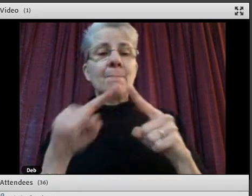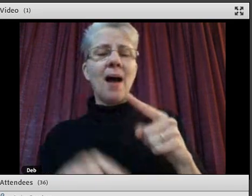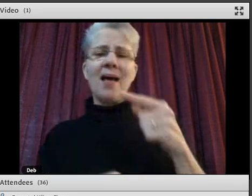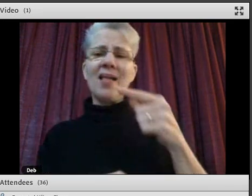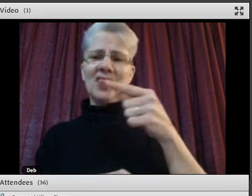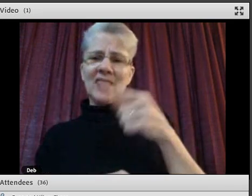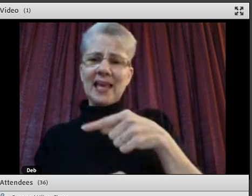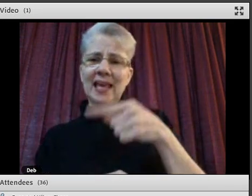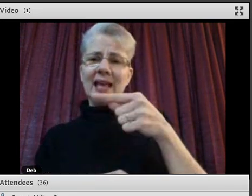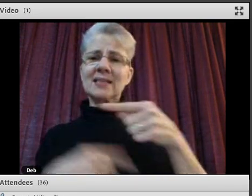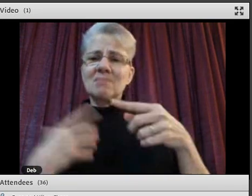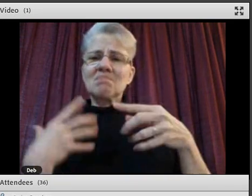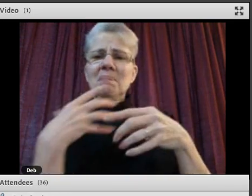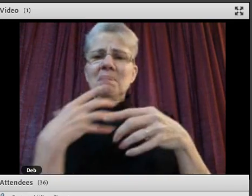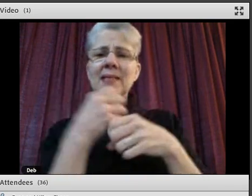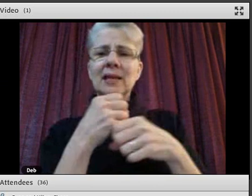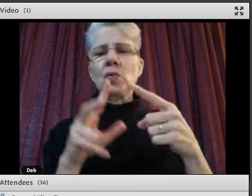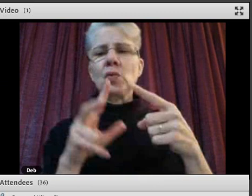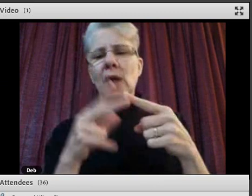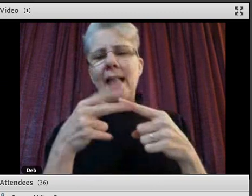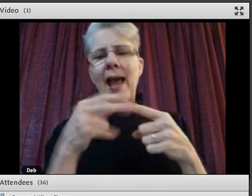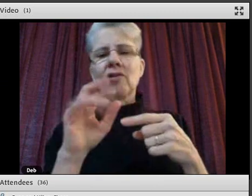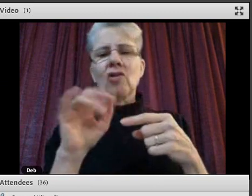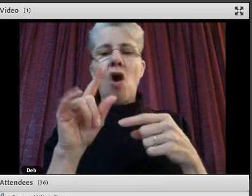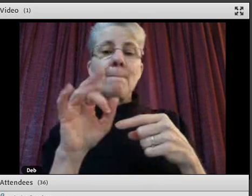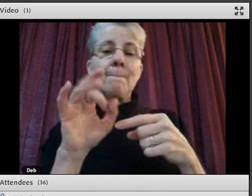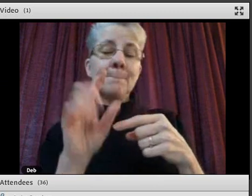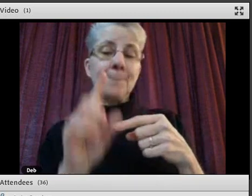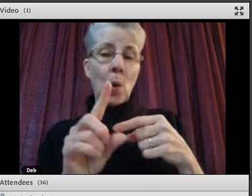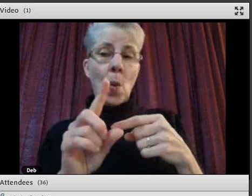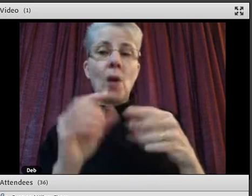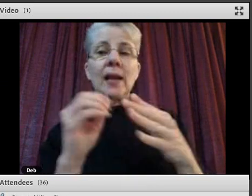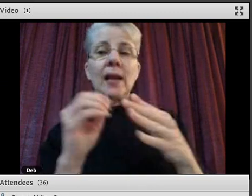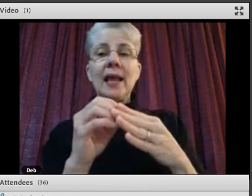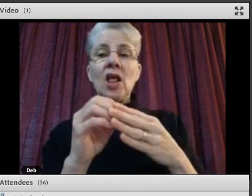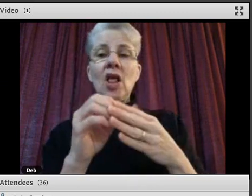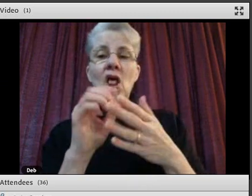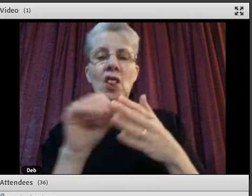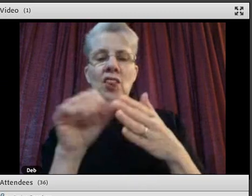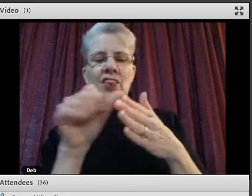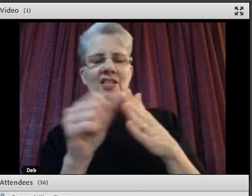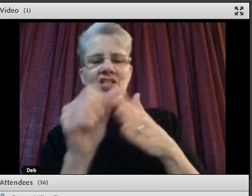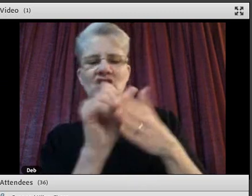But in short, you cut out the cardboard in the shape of your hand.